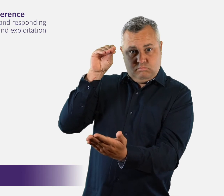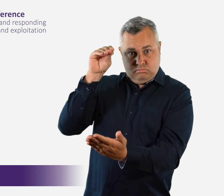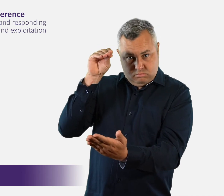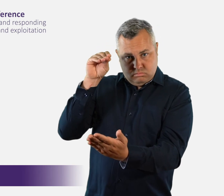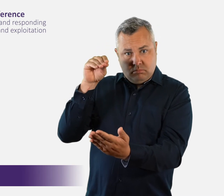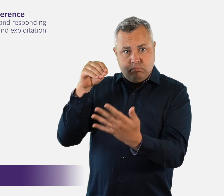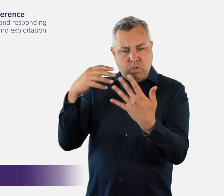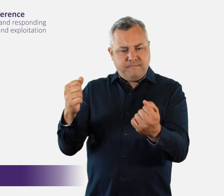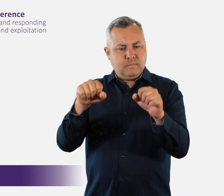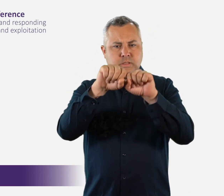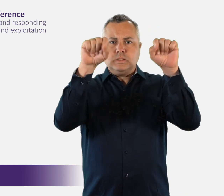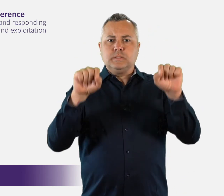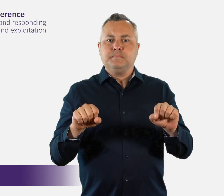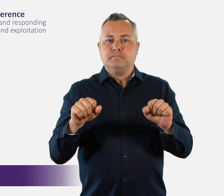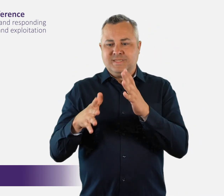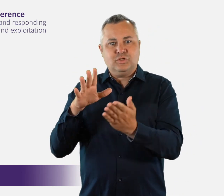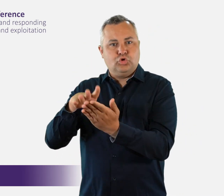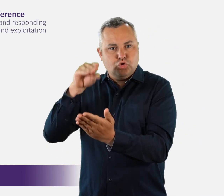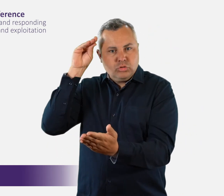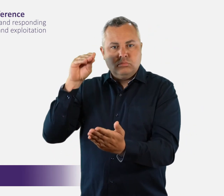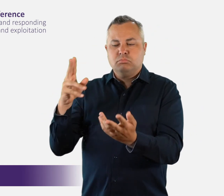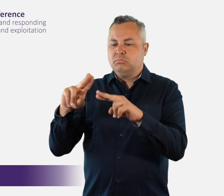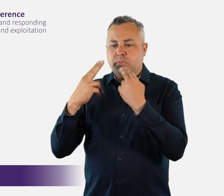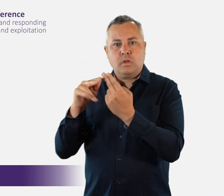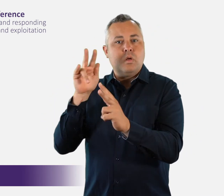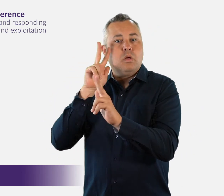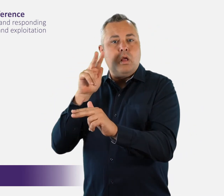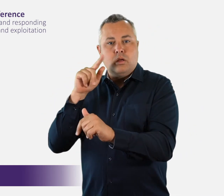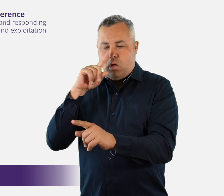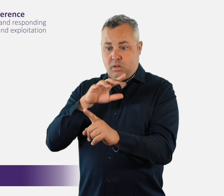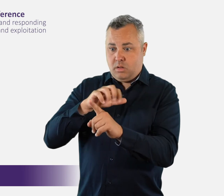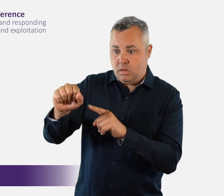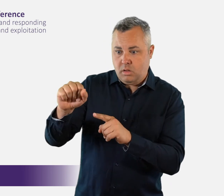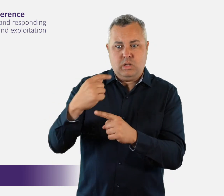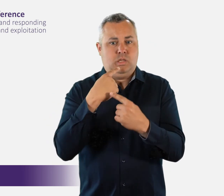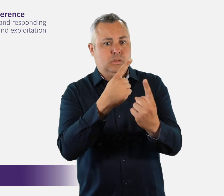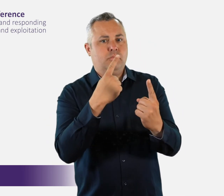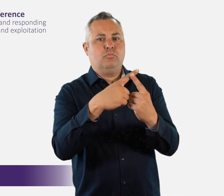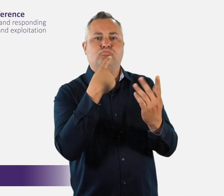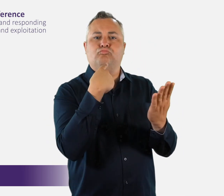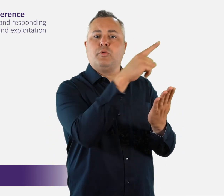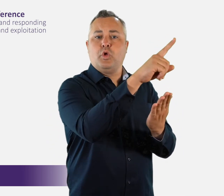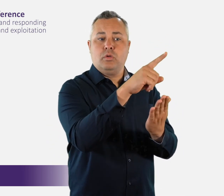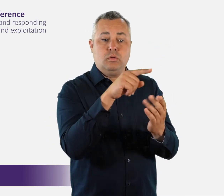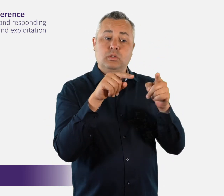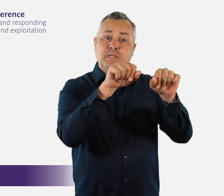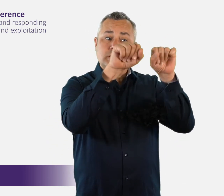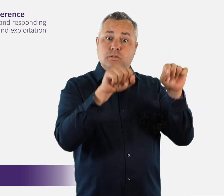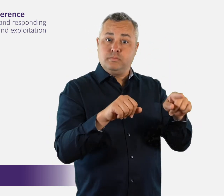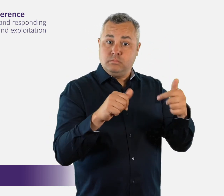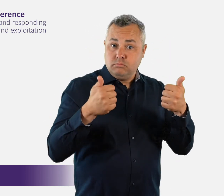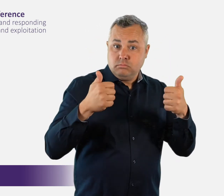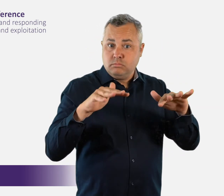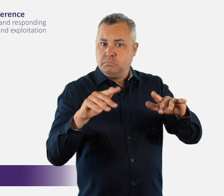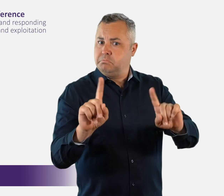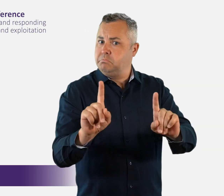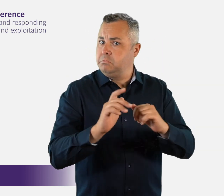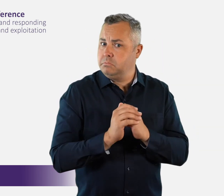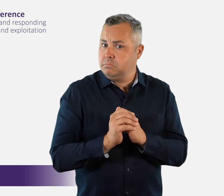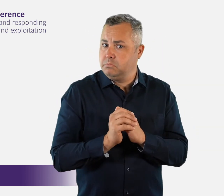disclose and report instances of violence, abuse, neglect or exploitation;